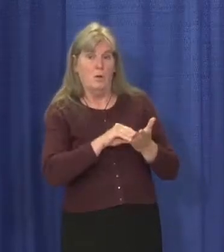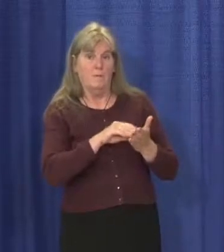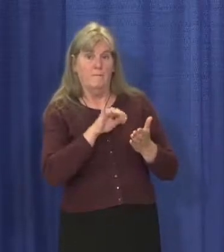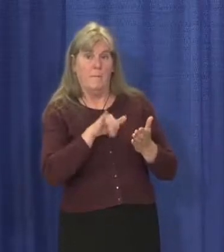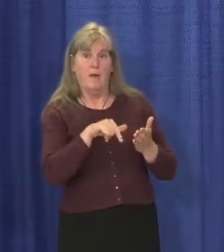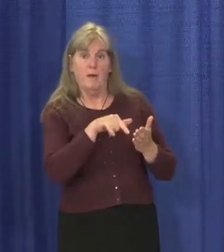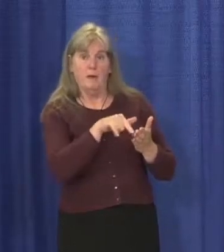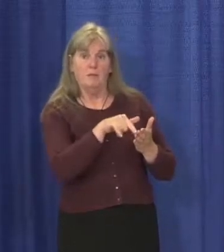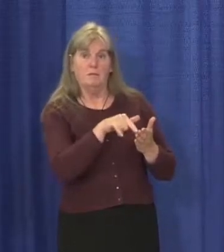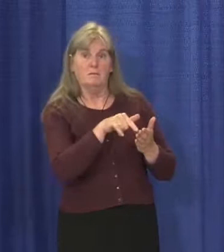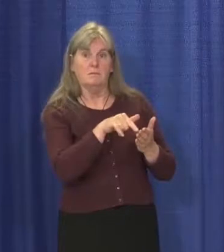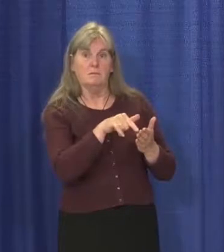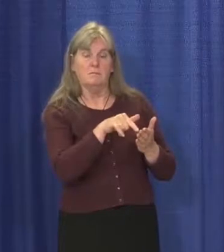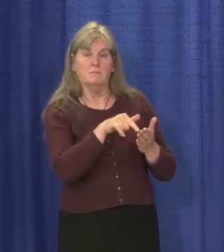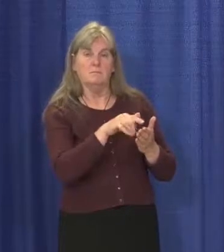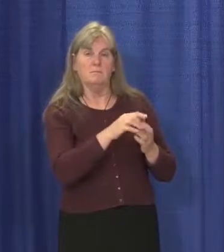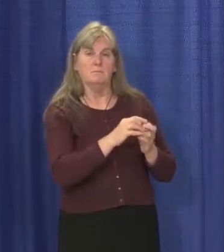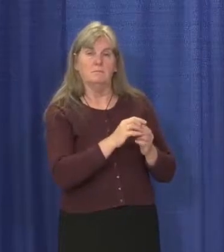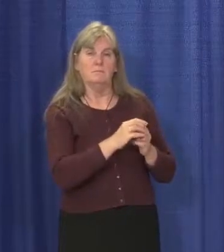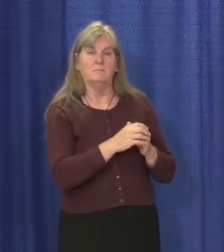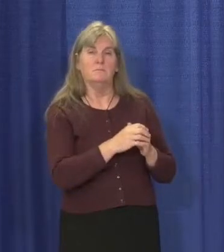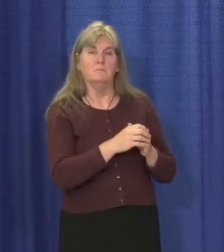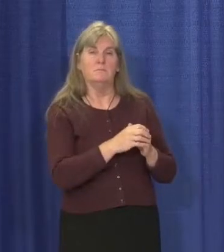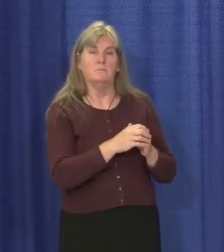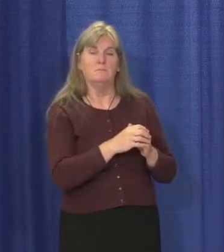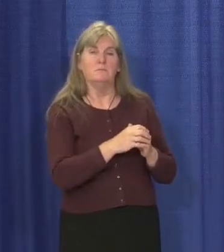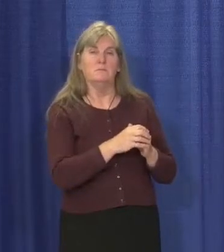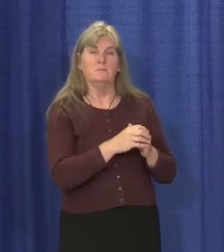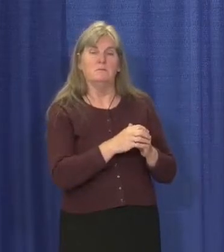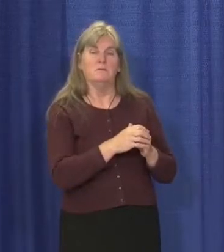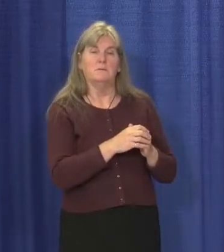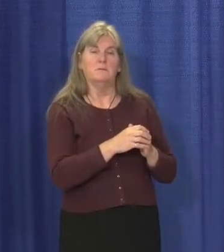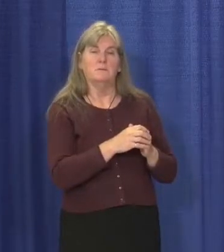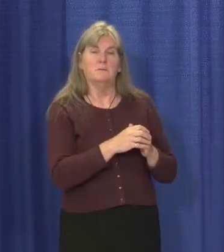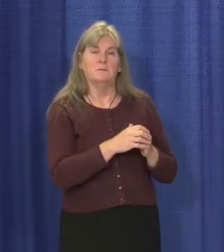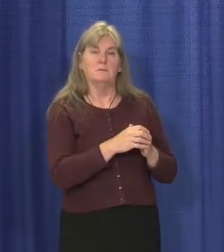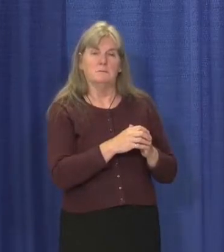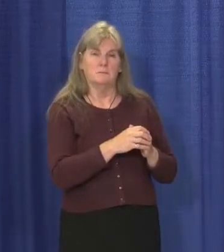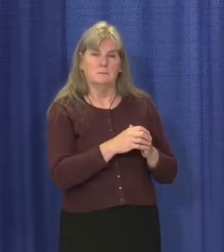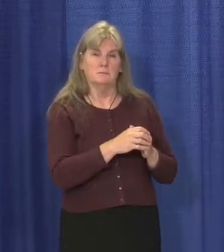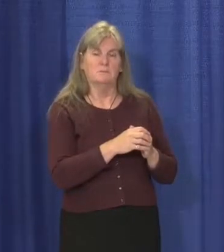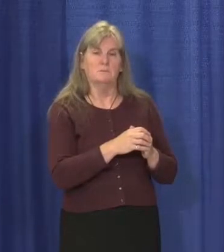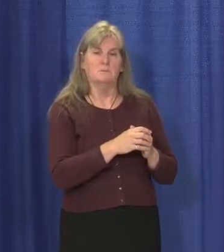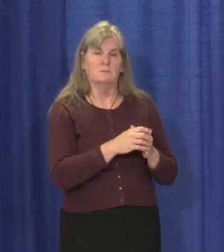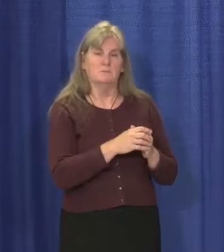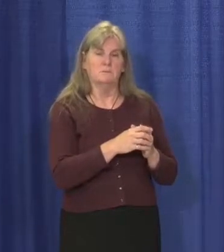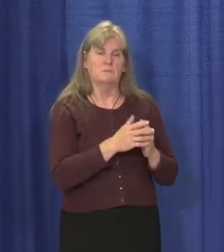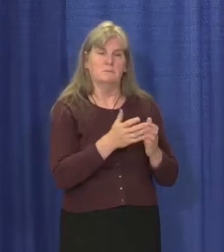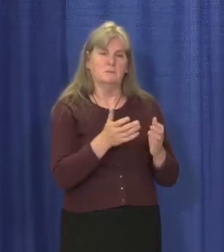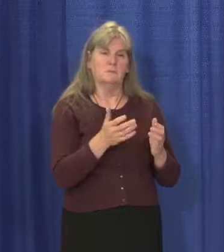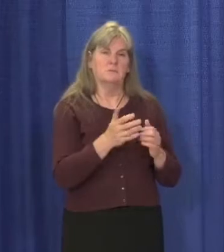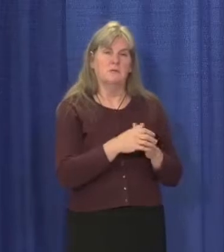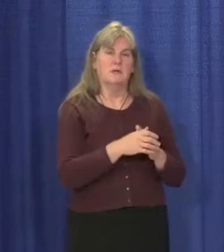research between immune status and ongoing presence of